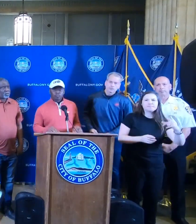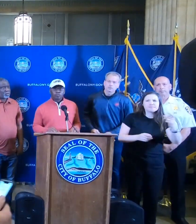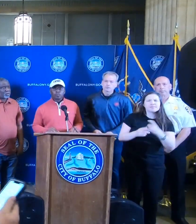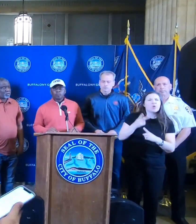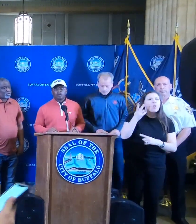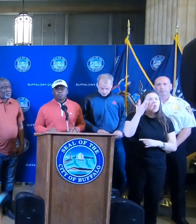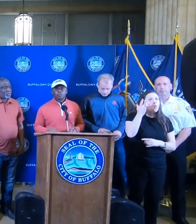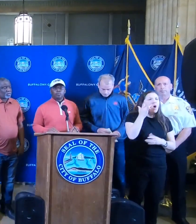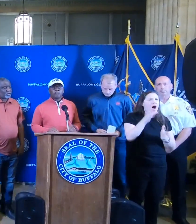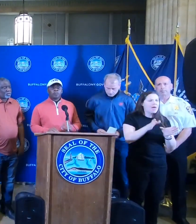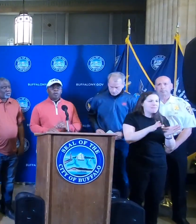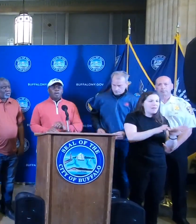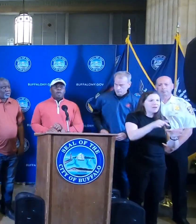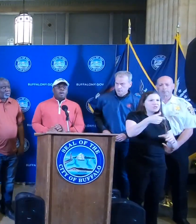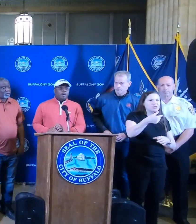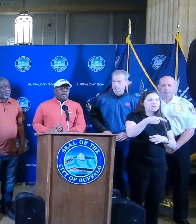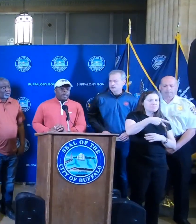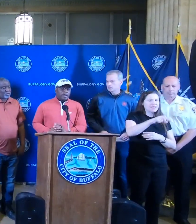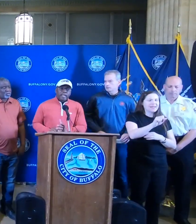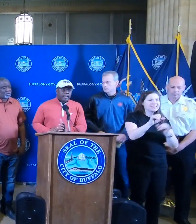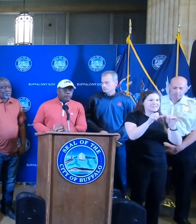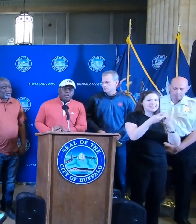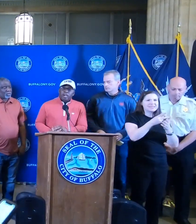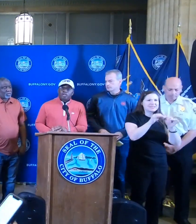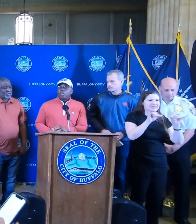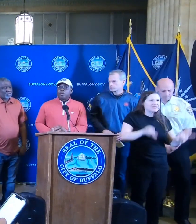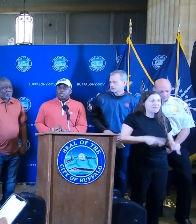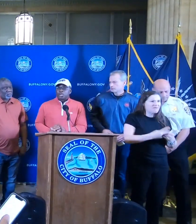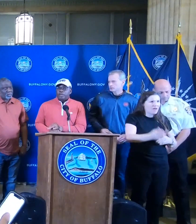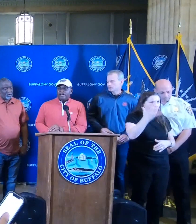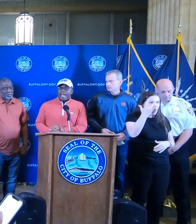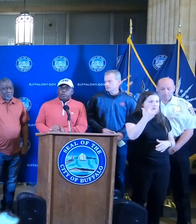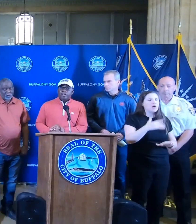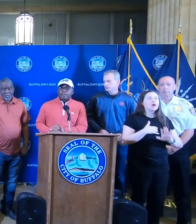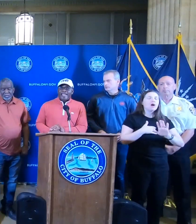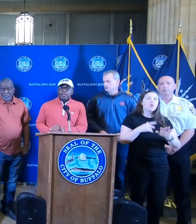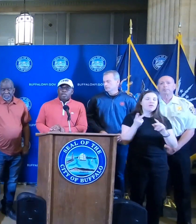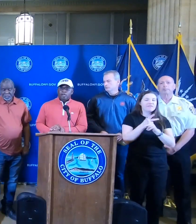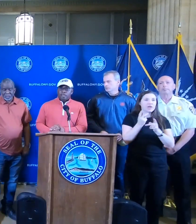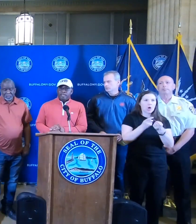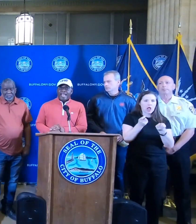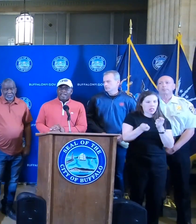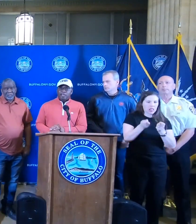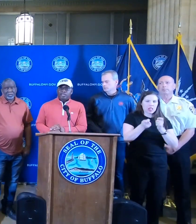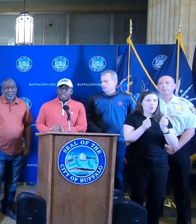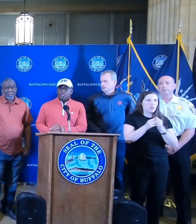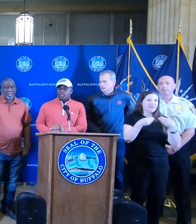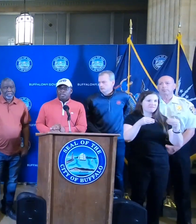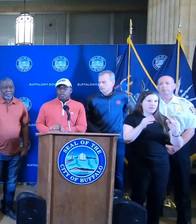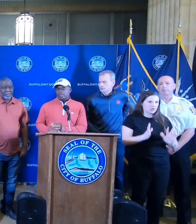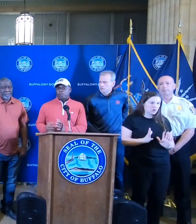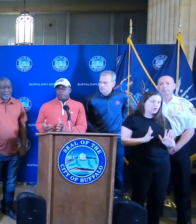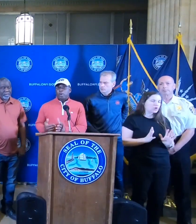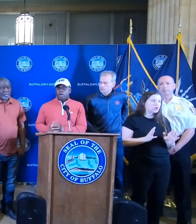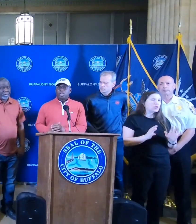fail so quickly into this storm? Again, we are troubleshooting that with the vendor. That is a system that we